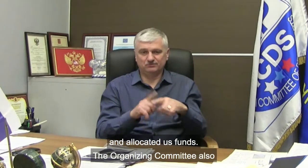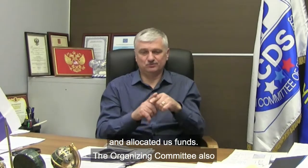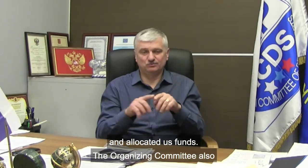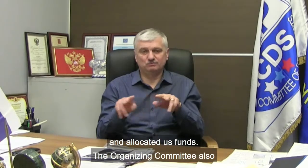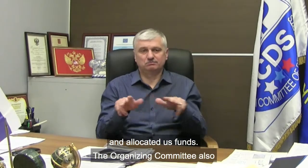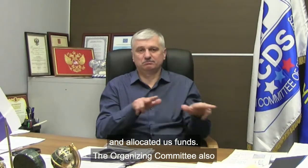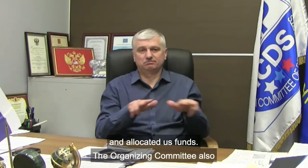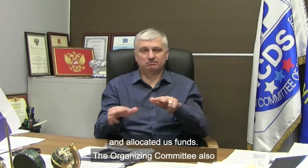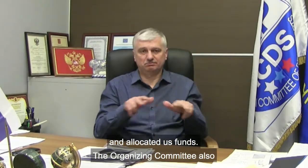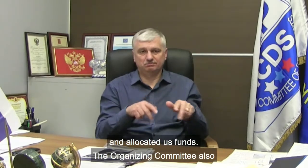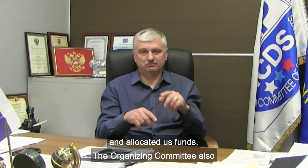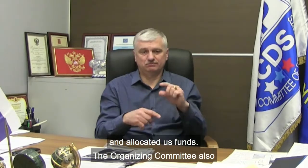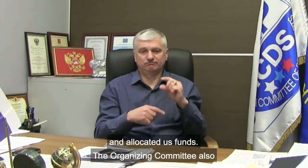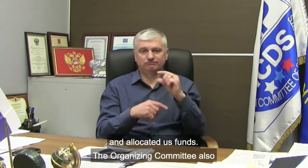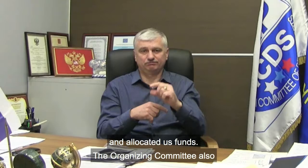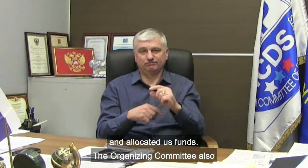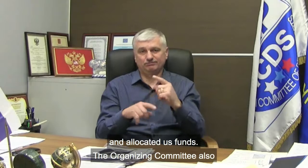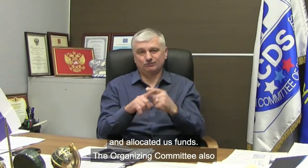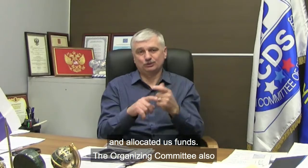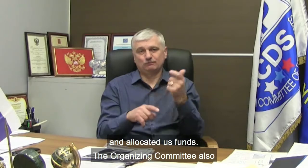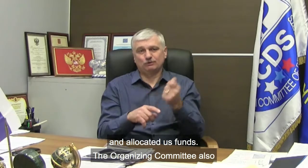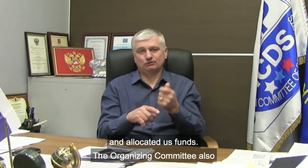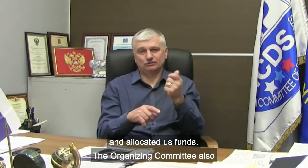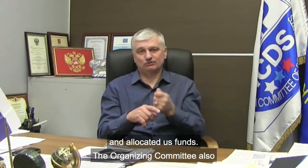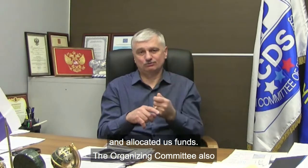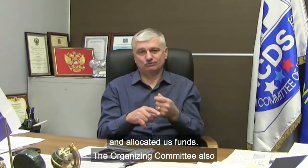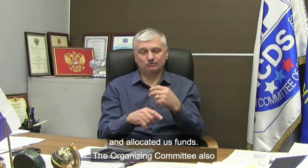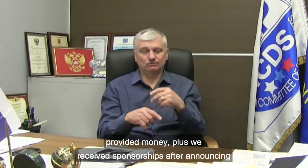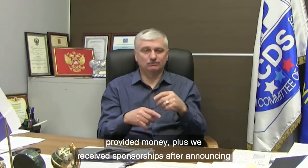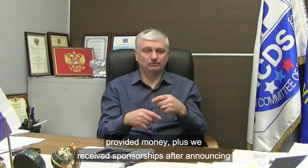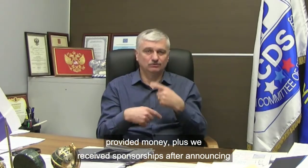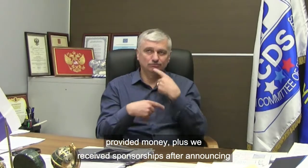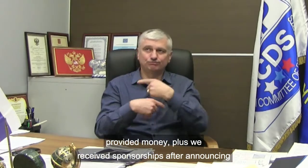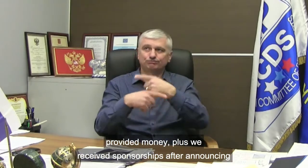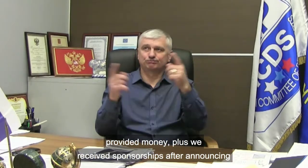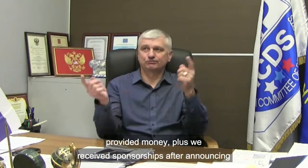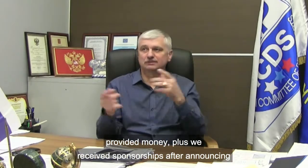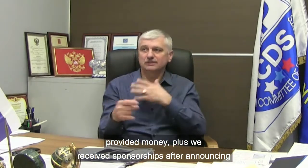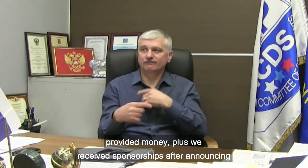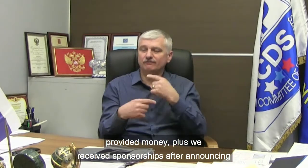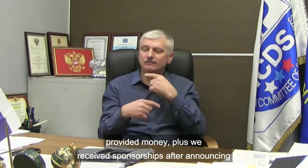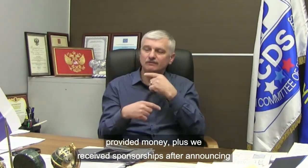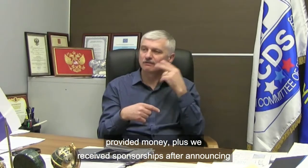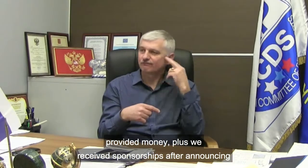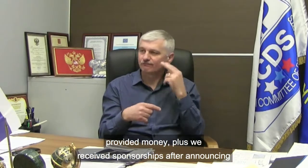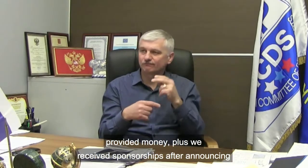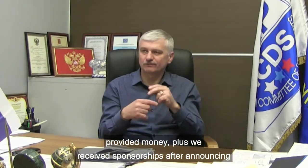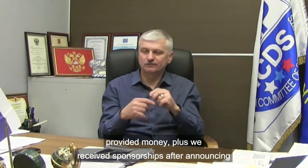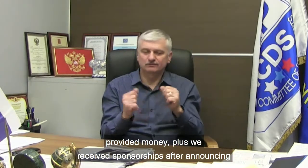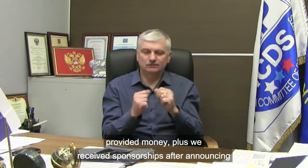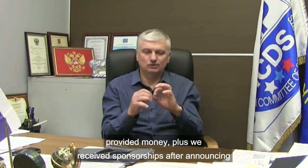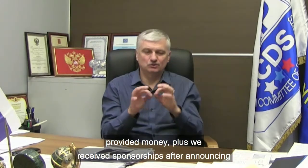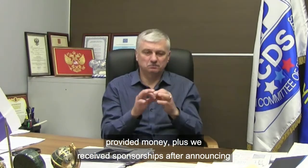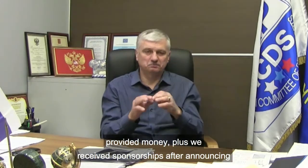and allocated us funds. The Organizing Committee also provided money, plus we received sponsorships after announcing